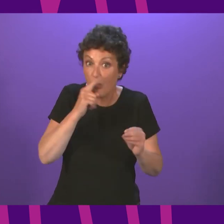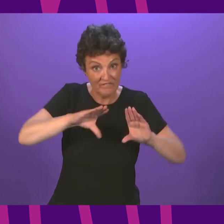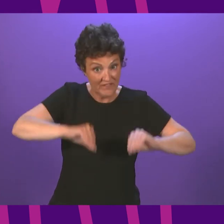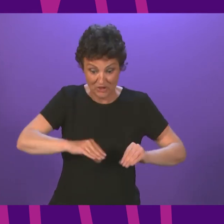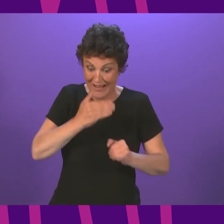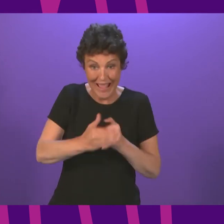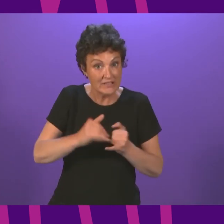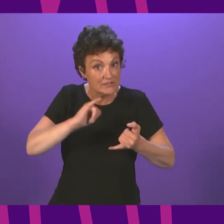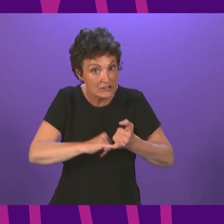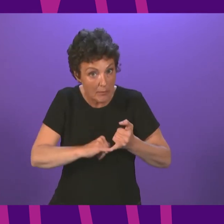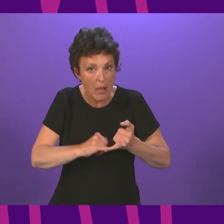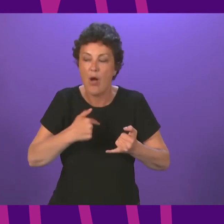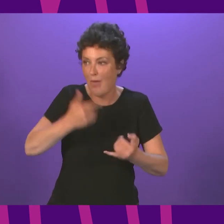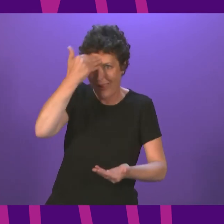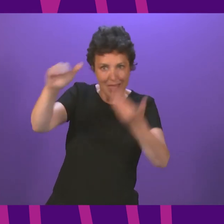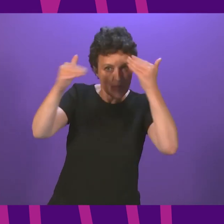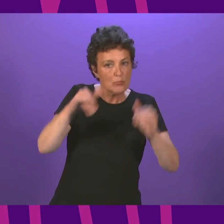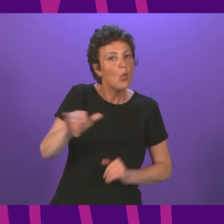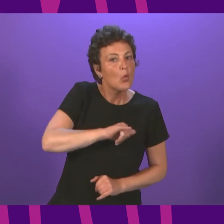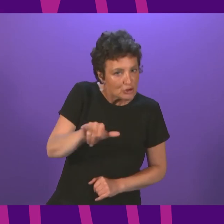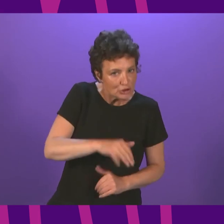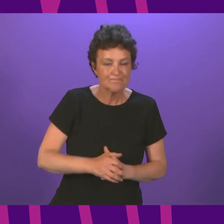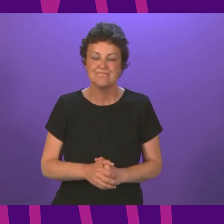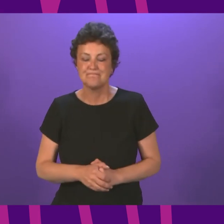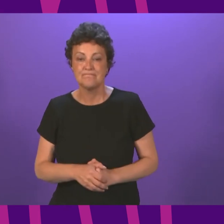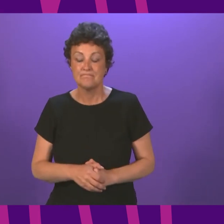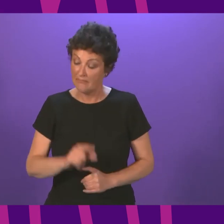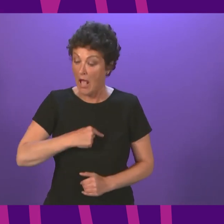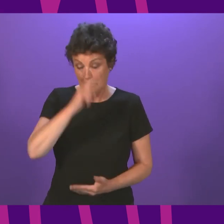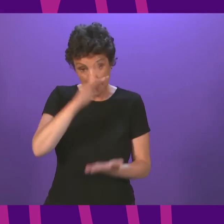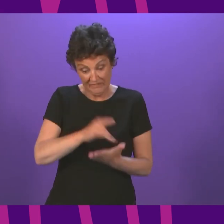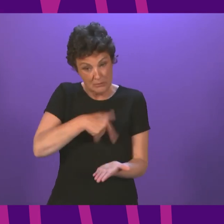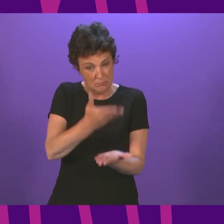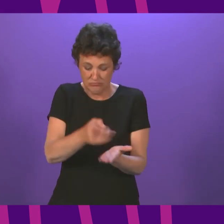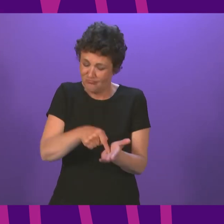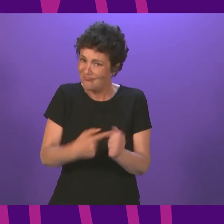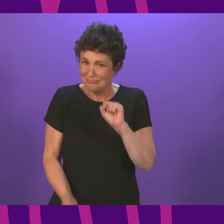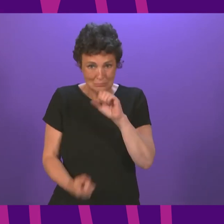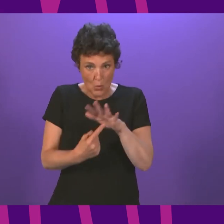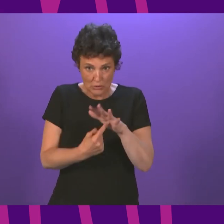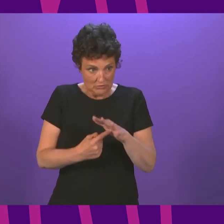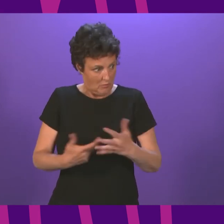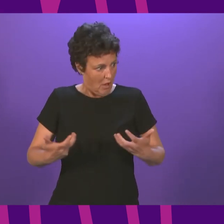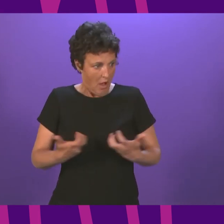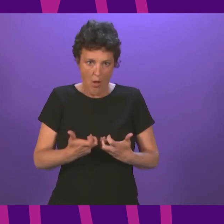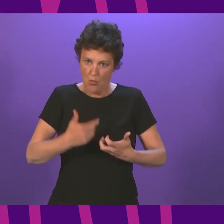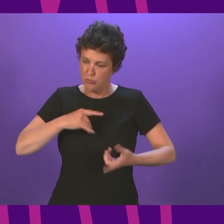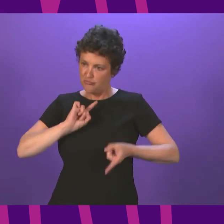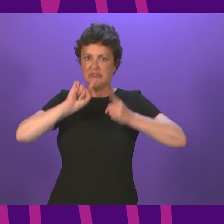to condemn those breaches of the rules and yet, when perhaps as many as 30,000 Scotland fans travelled to London last week—again, with little sign of social distancing—we